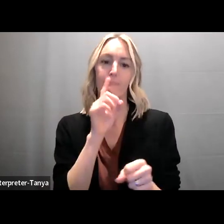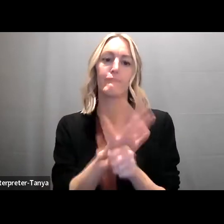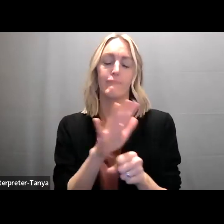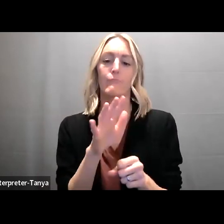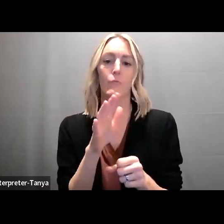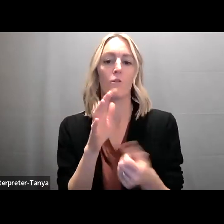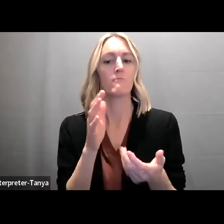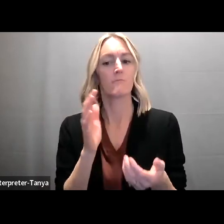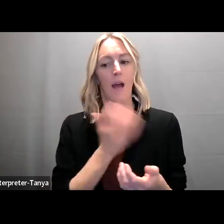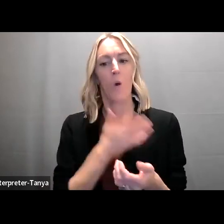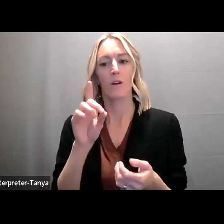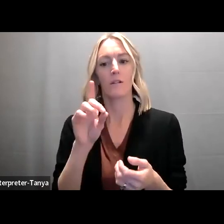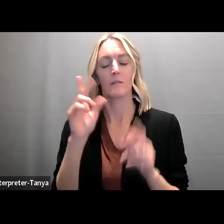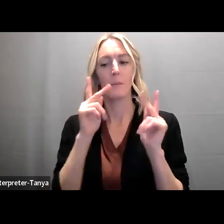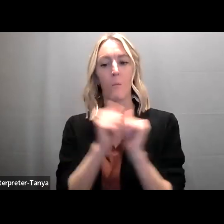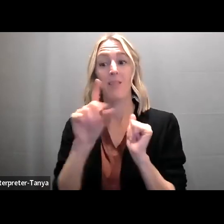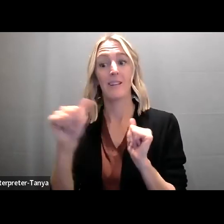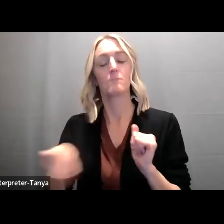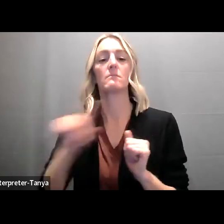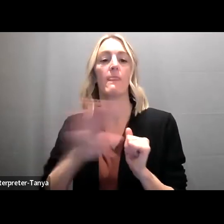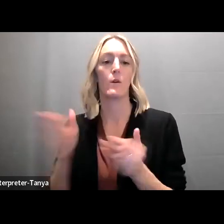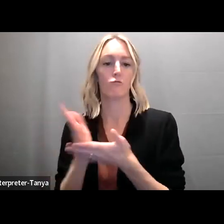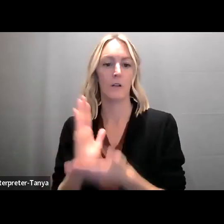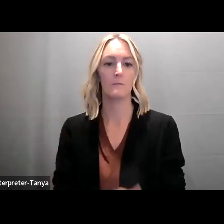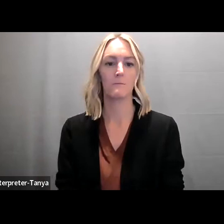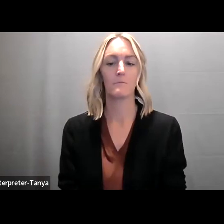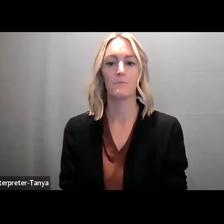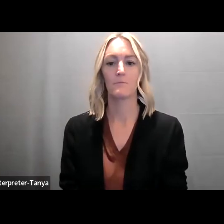The next thing is around con you remember engagement. This piece I think is really important.